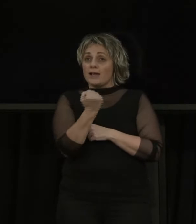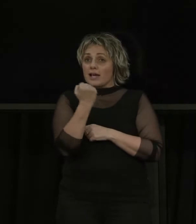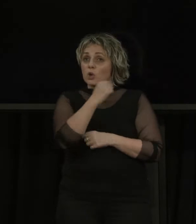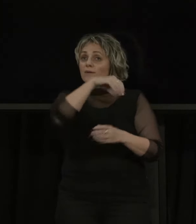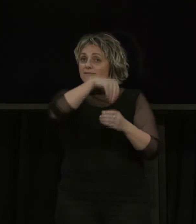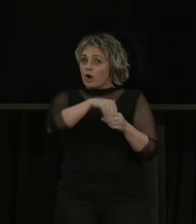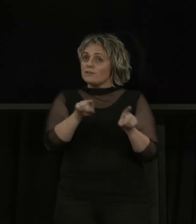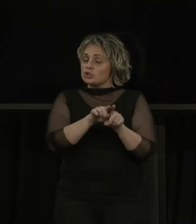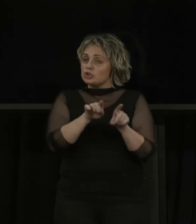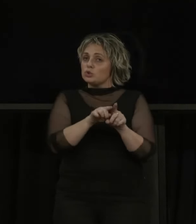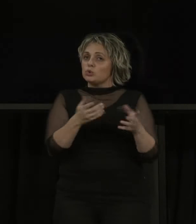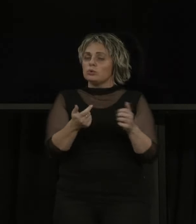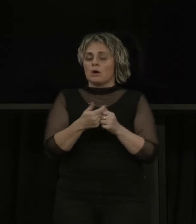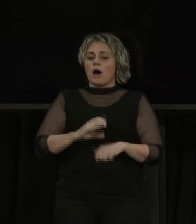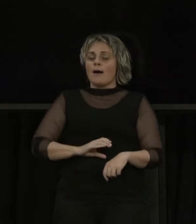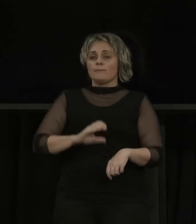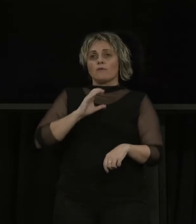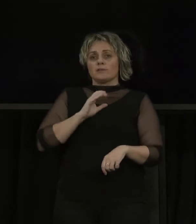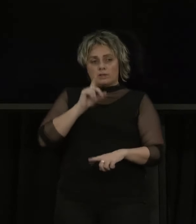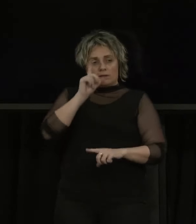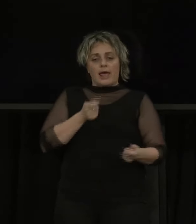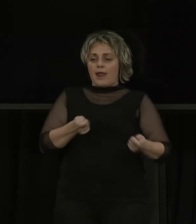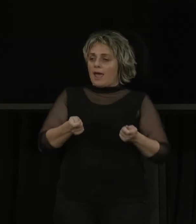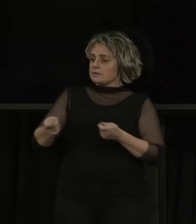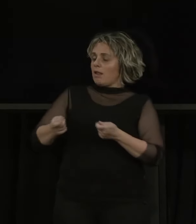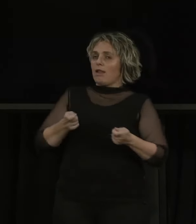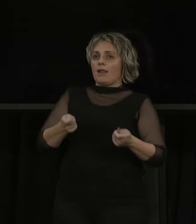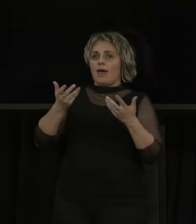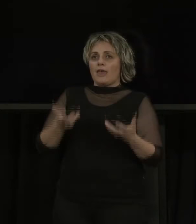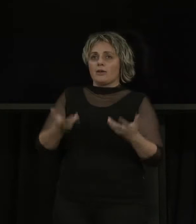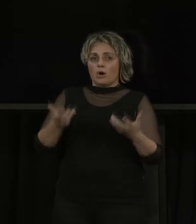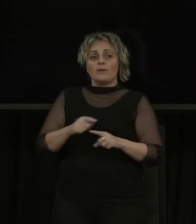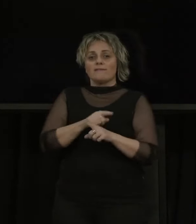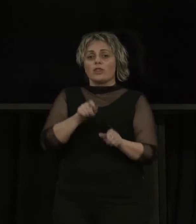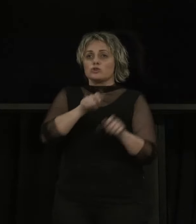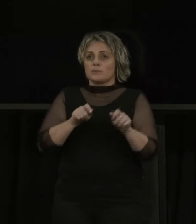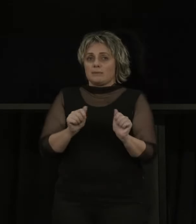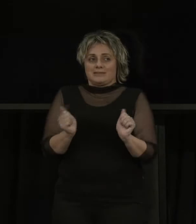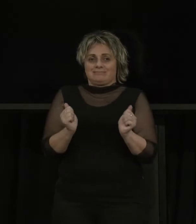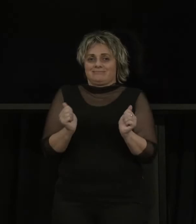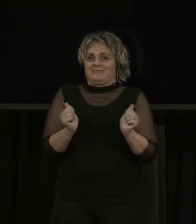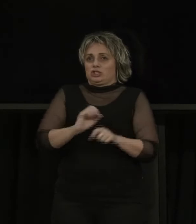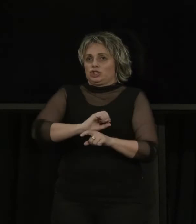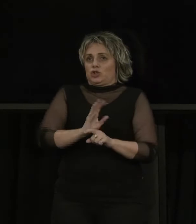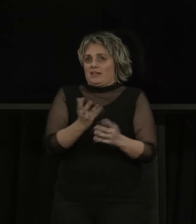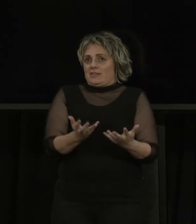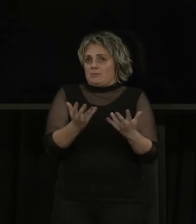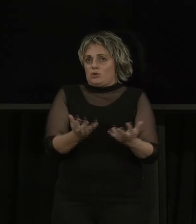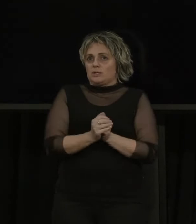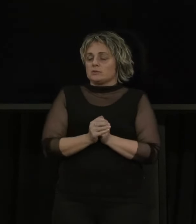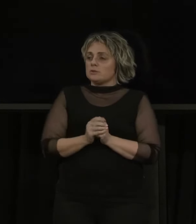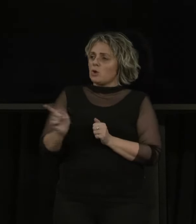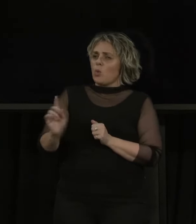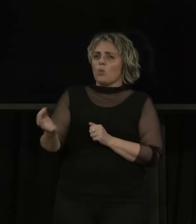focusing to support Auckland